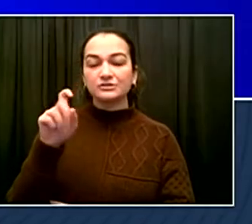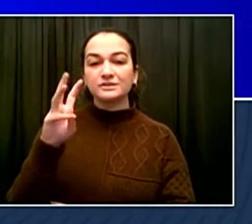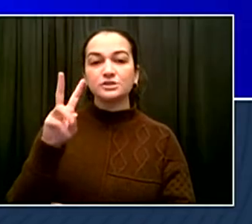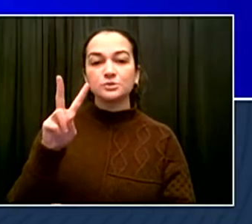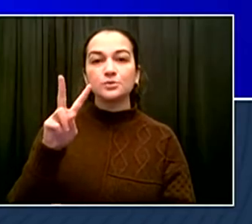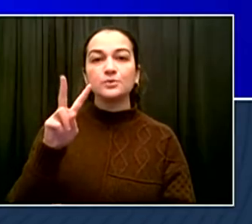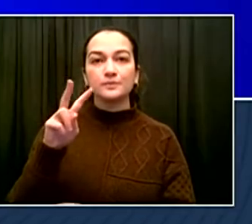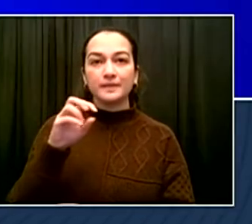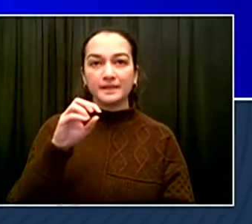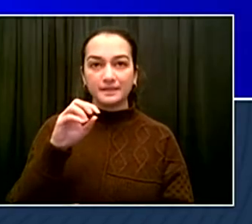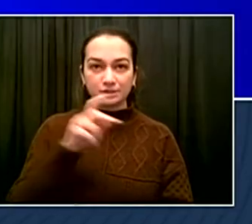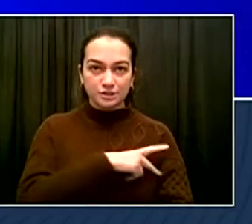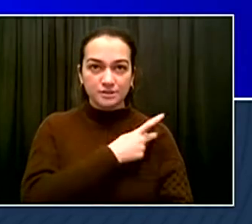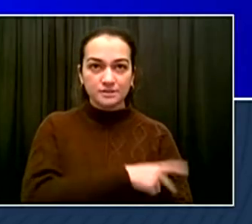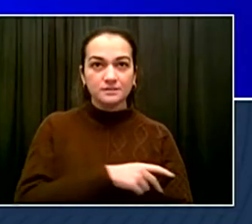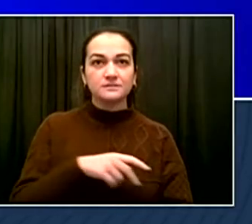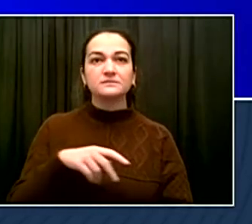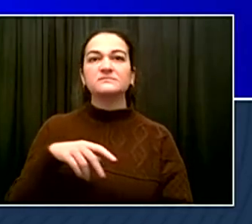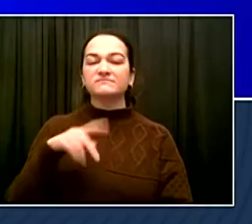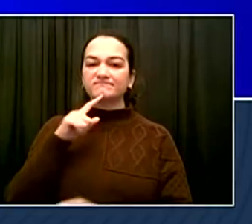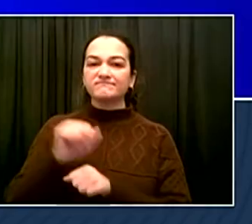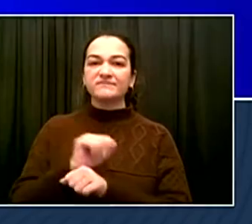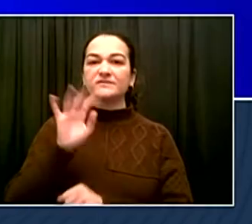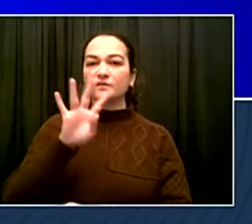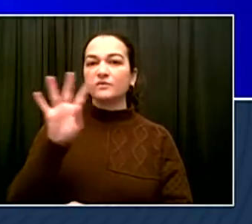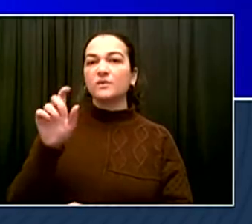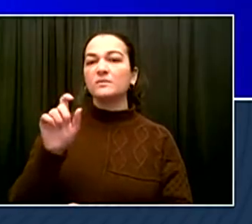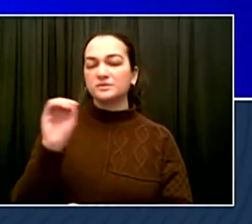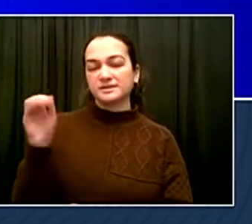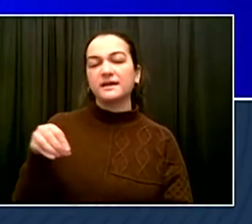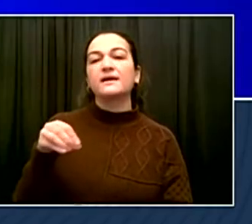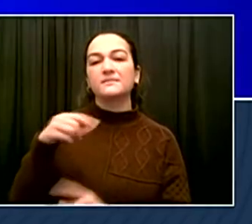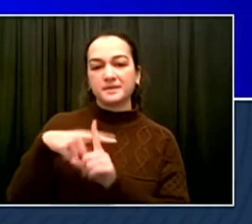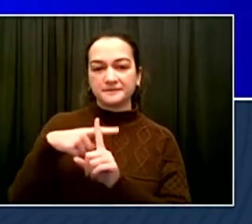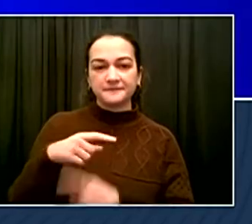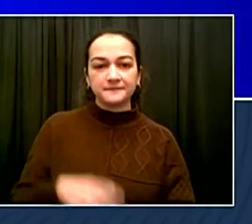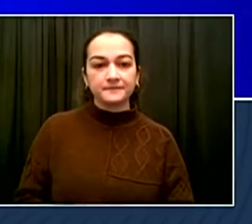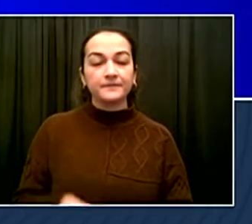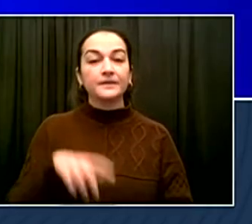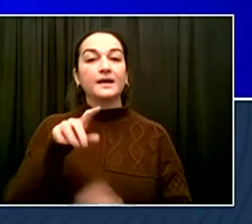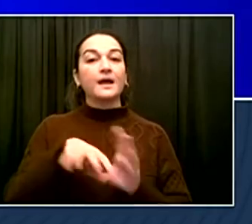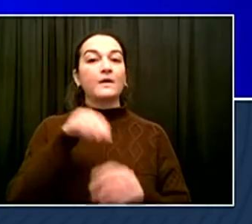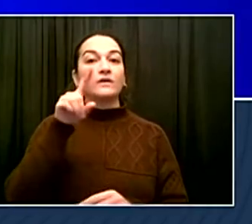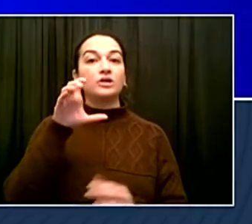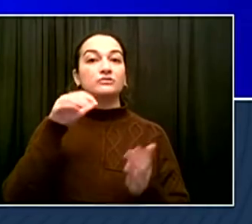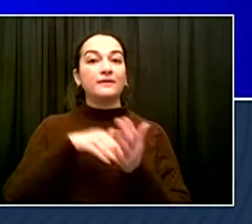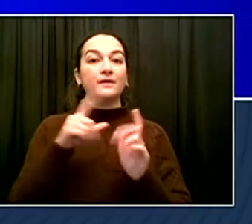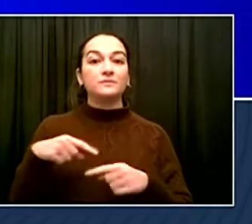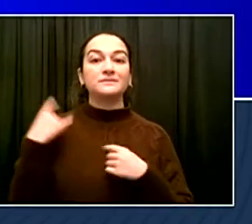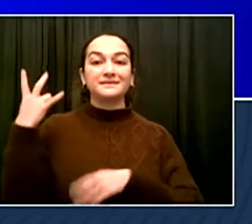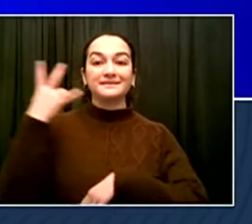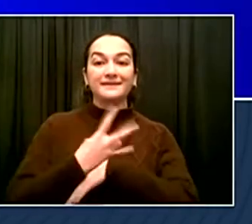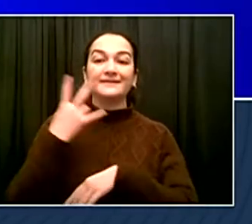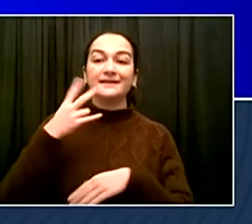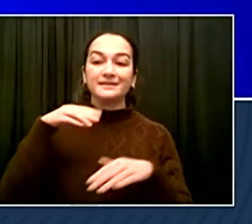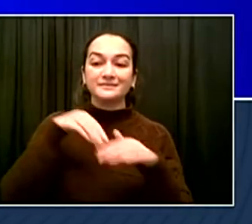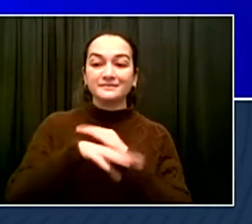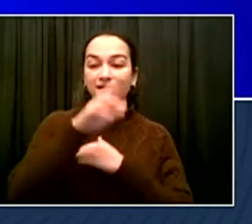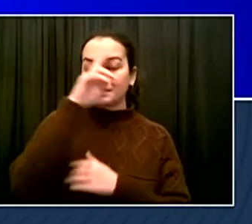DOSES. NUMBER TWO, DAILY NUMBER OF PEOPLE IN HOSPITALS FOR SUSPECTED COVID-19, 162